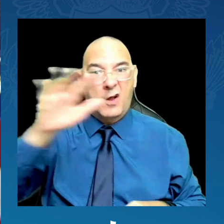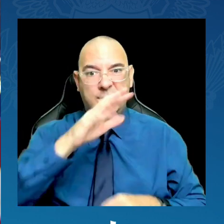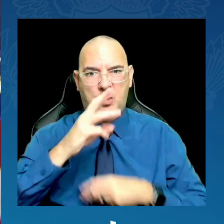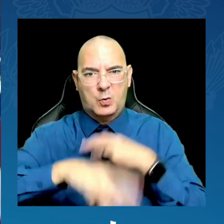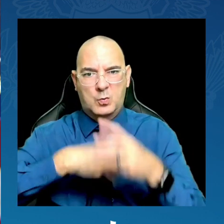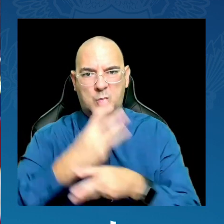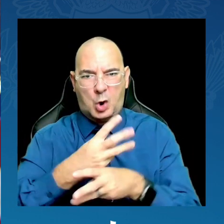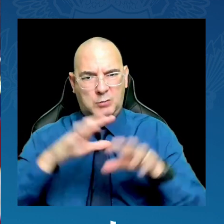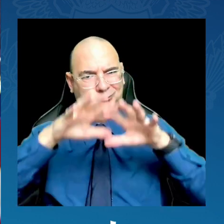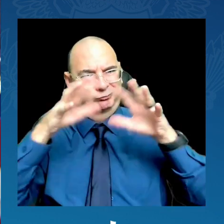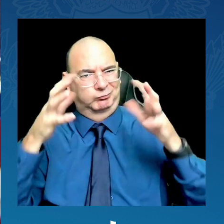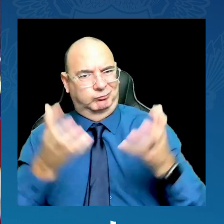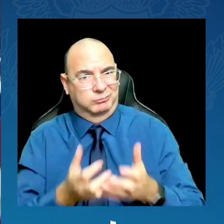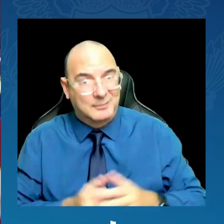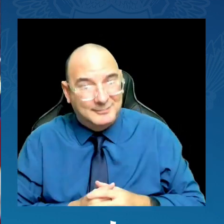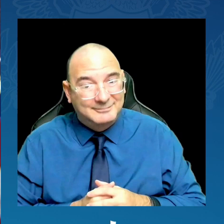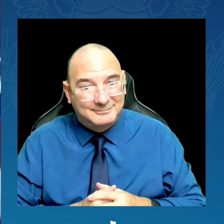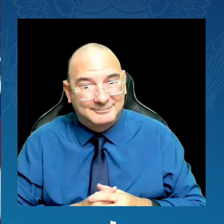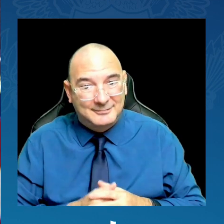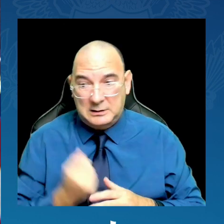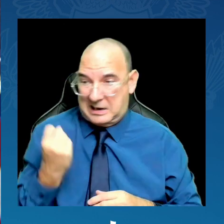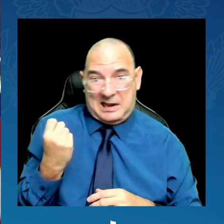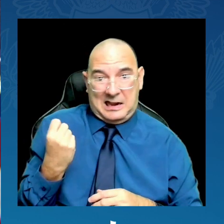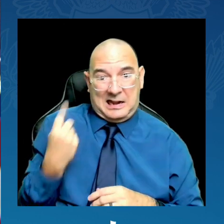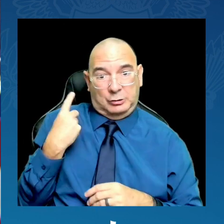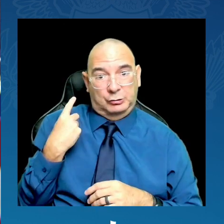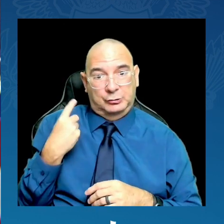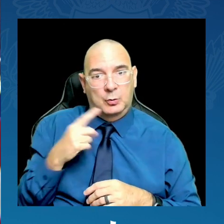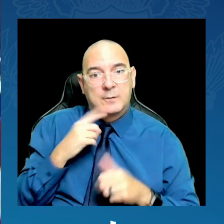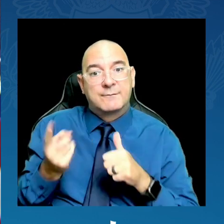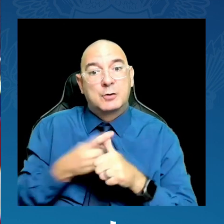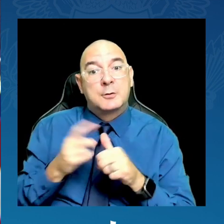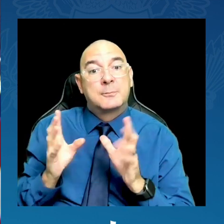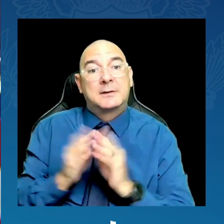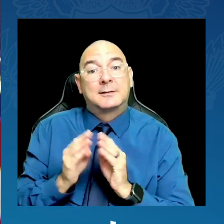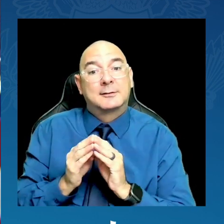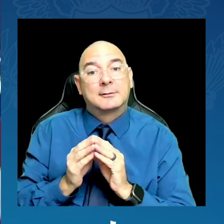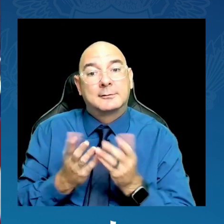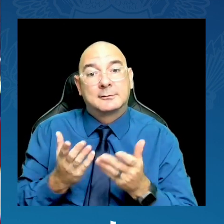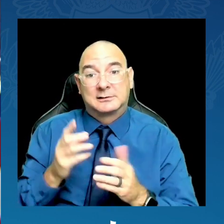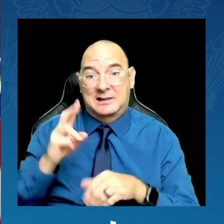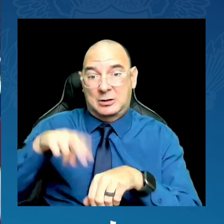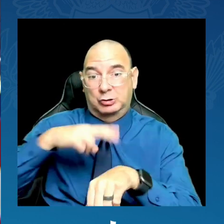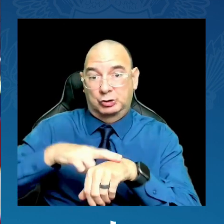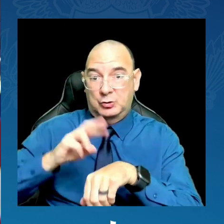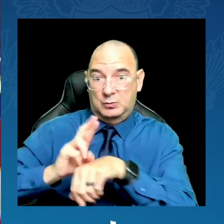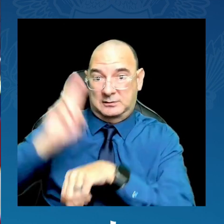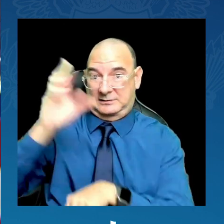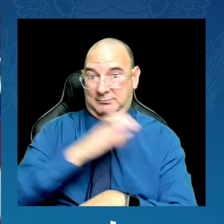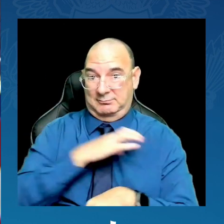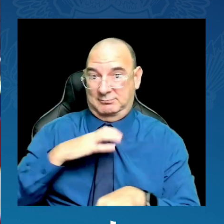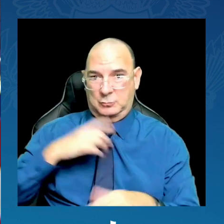Last year, at the first meeting of the National Space Council, we identified three priorities essential to that mission: